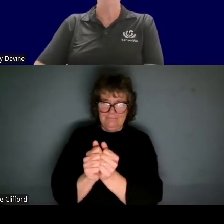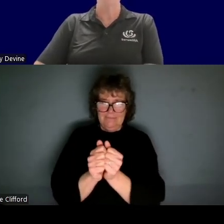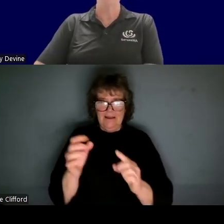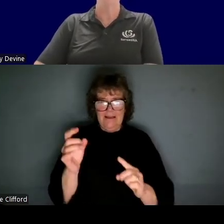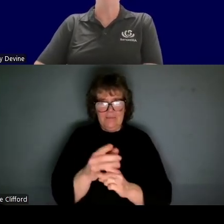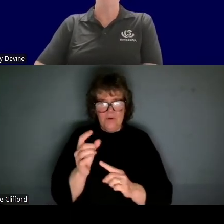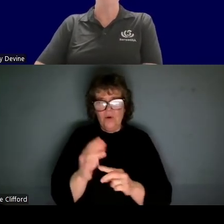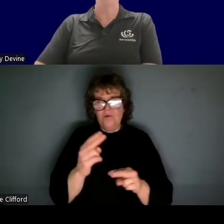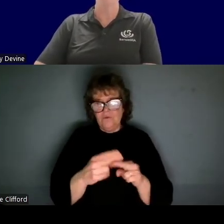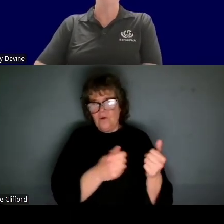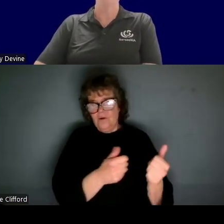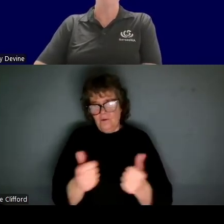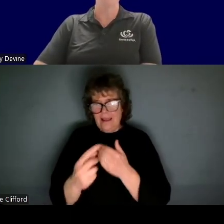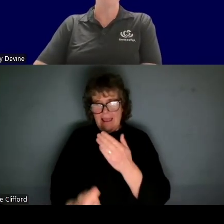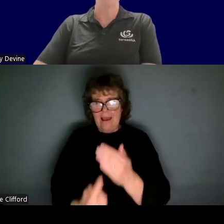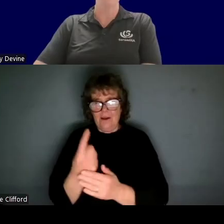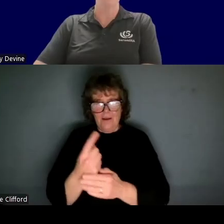The person with deafblindness is the expert in